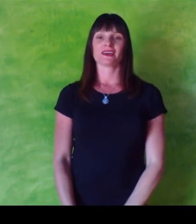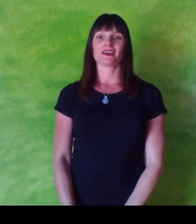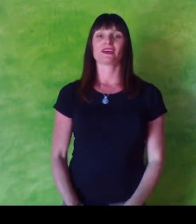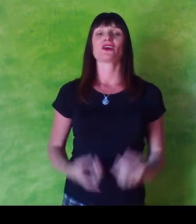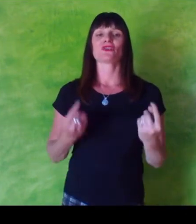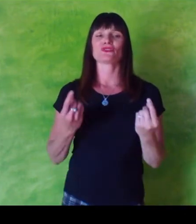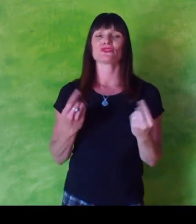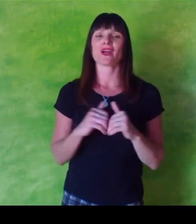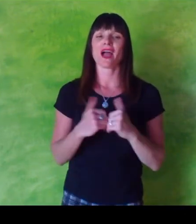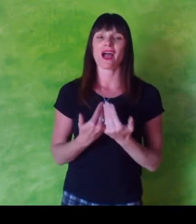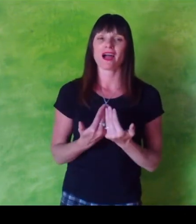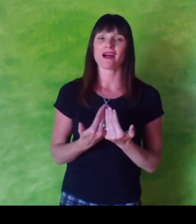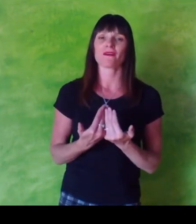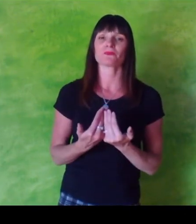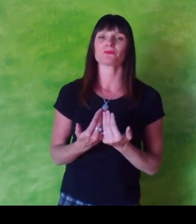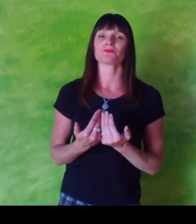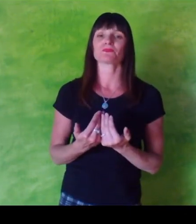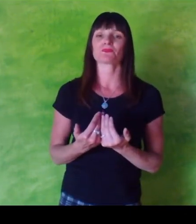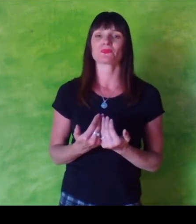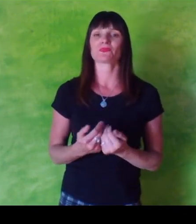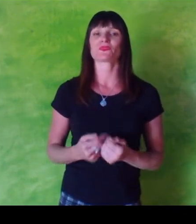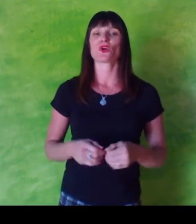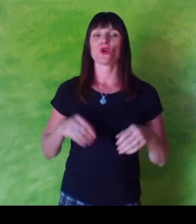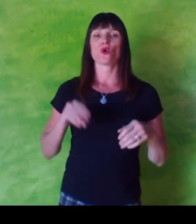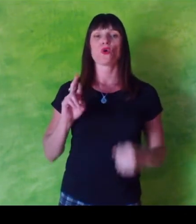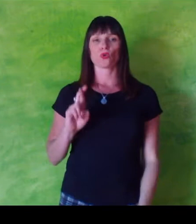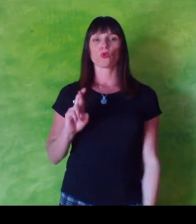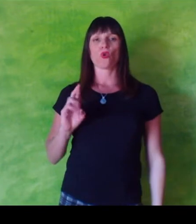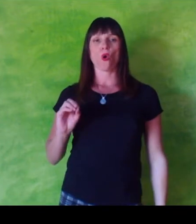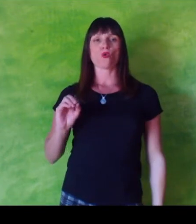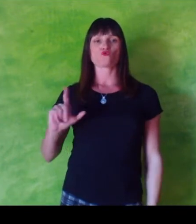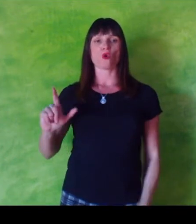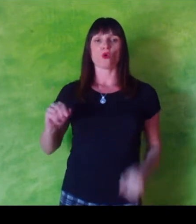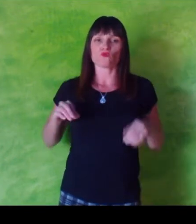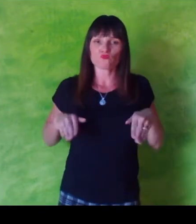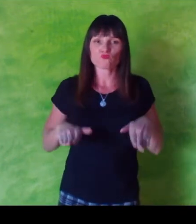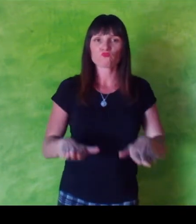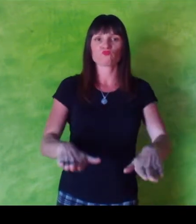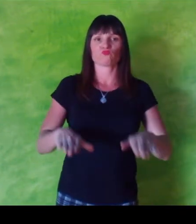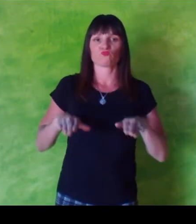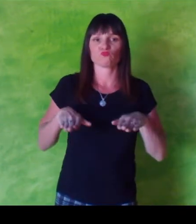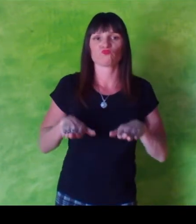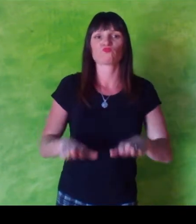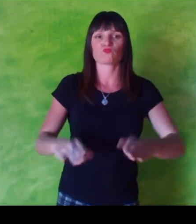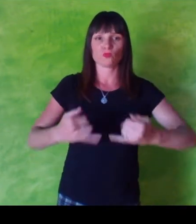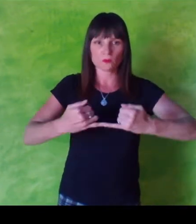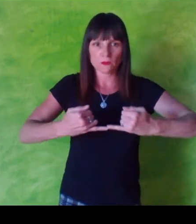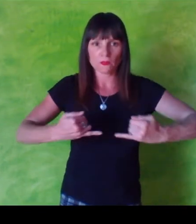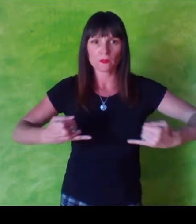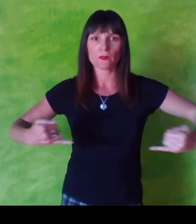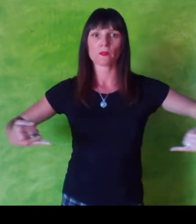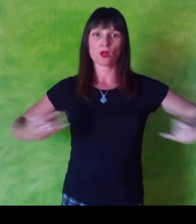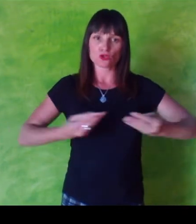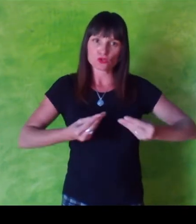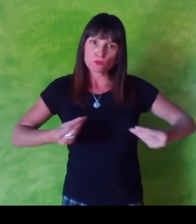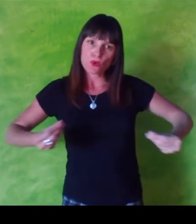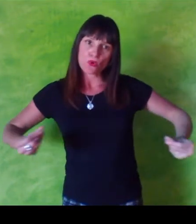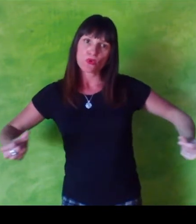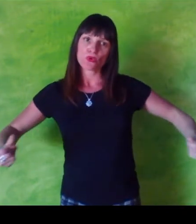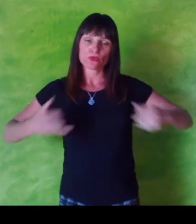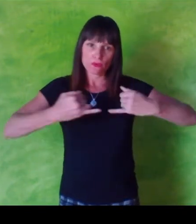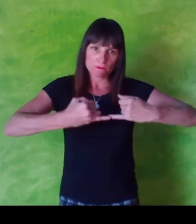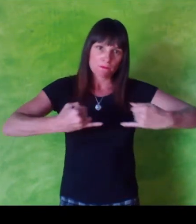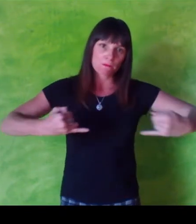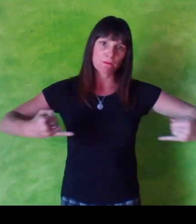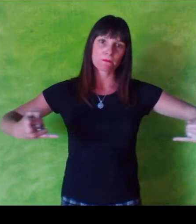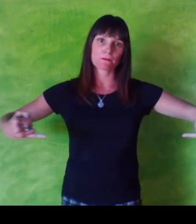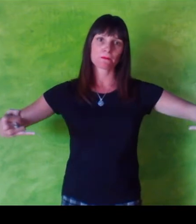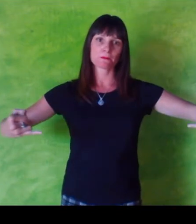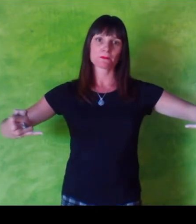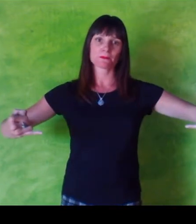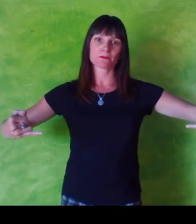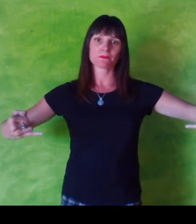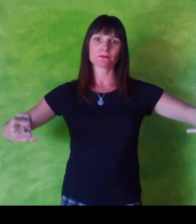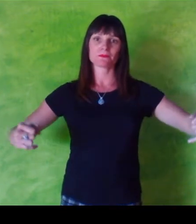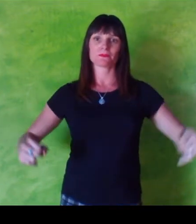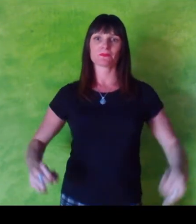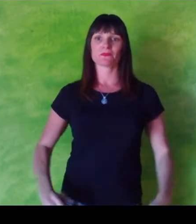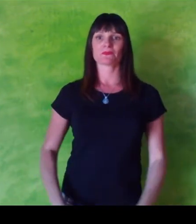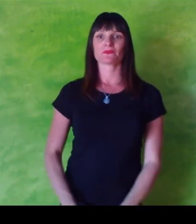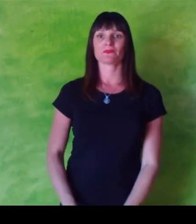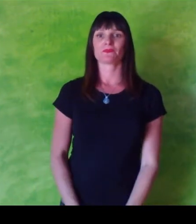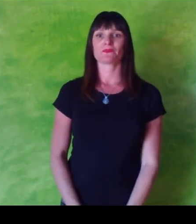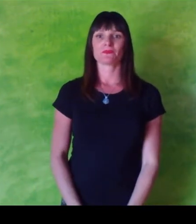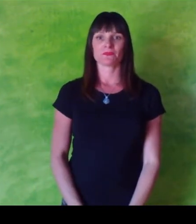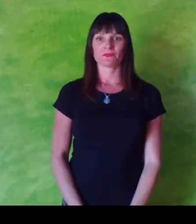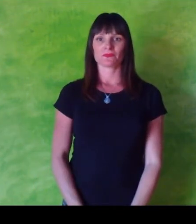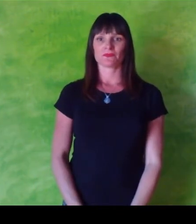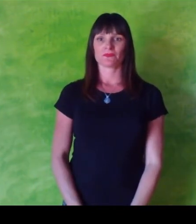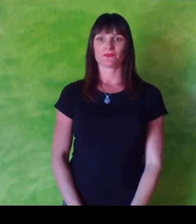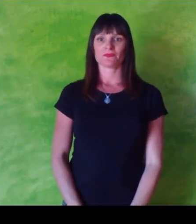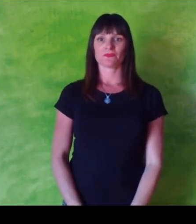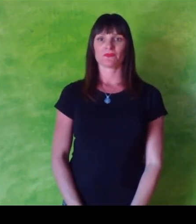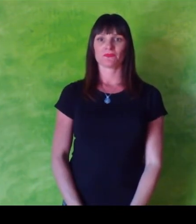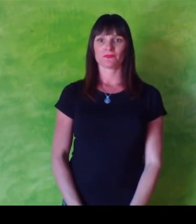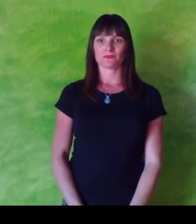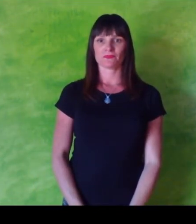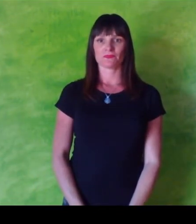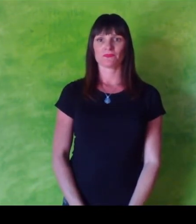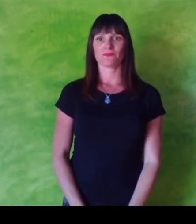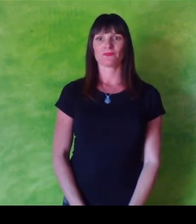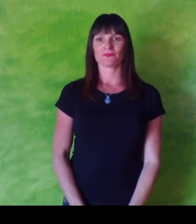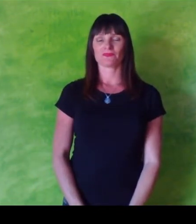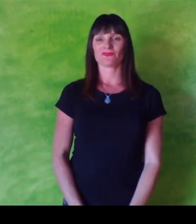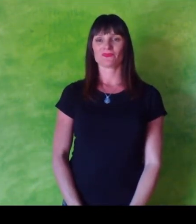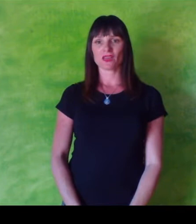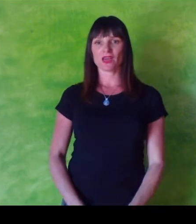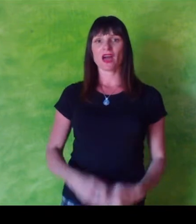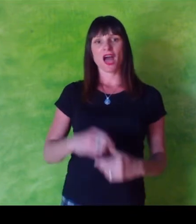all right so what you do is you get it down there and you roll it try to smooth it out a little bit